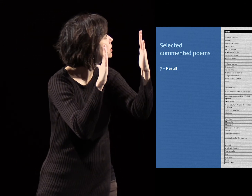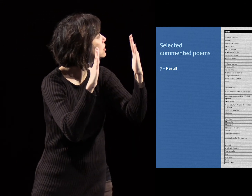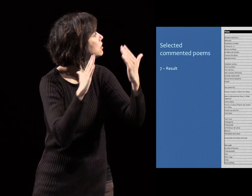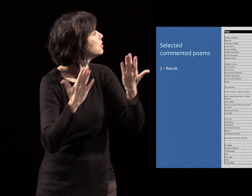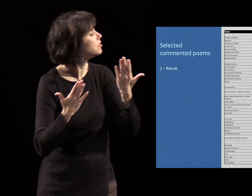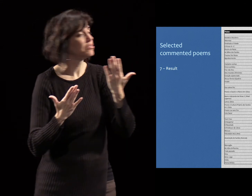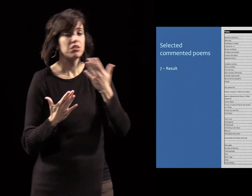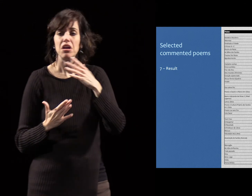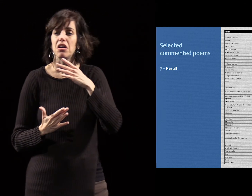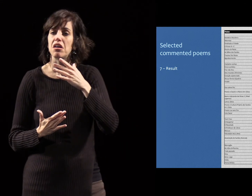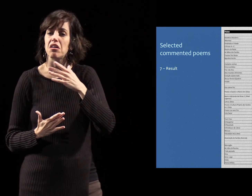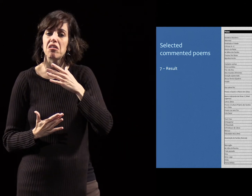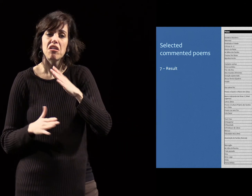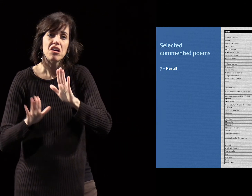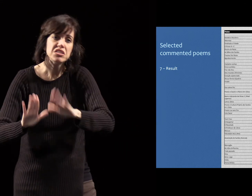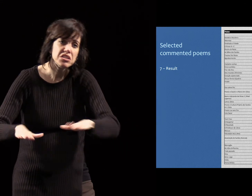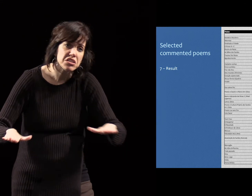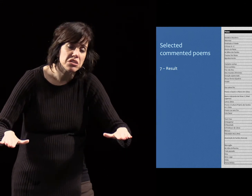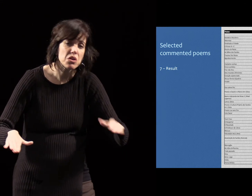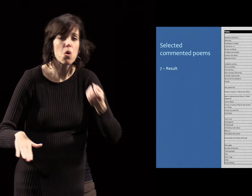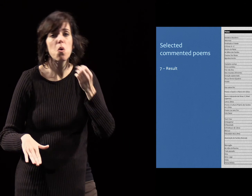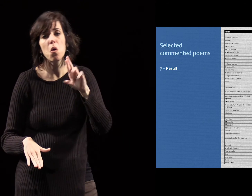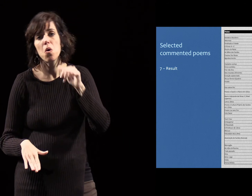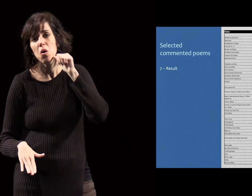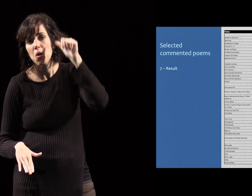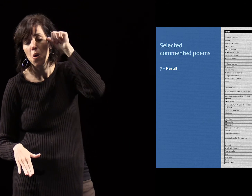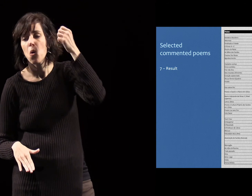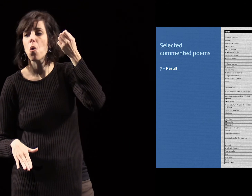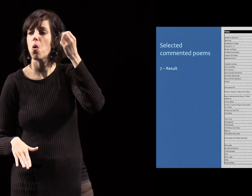In the next column, it shows the target audience,